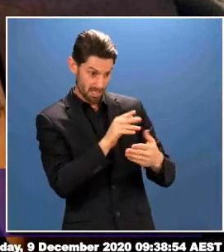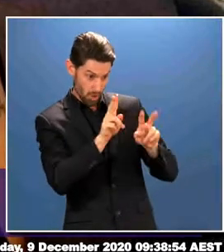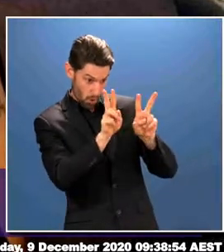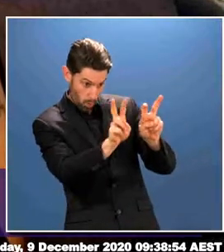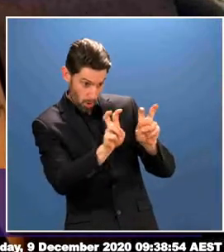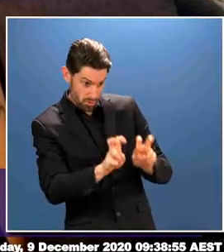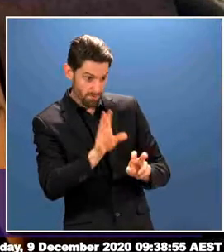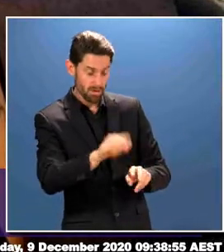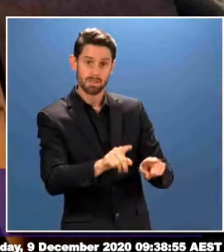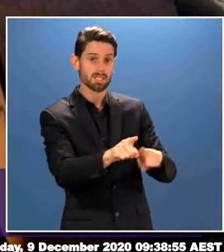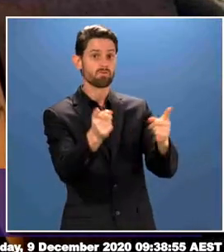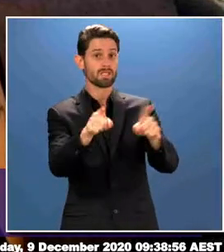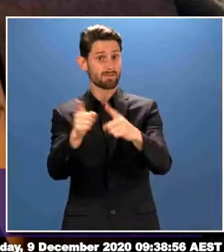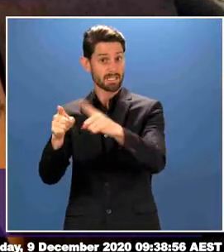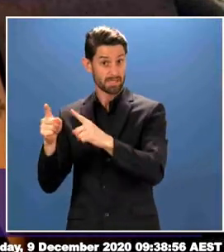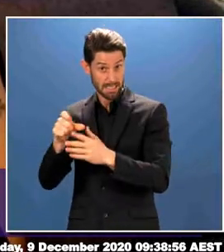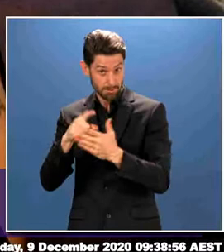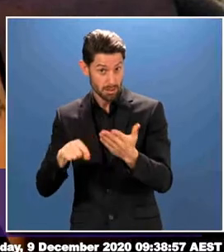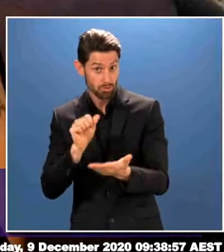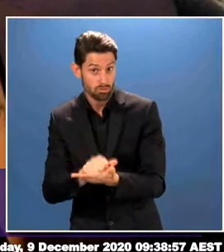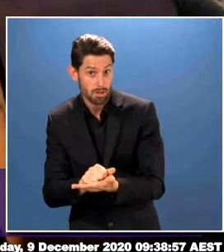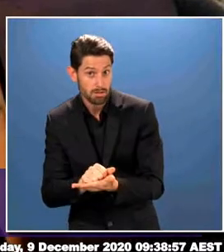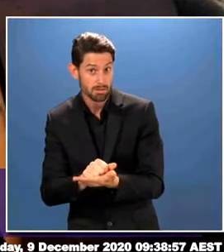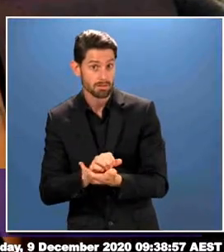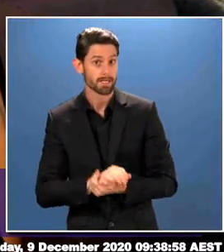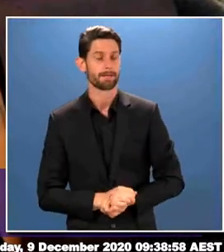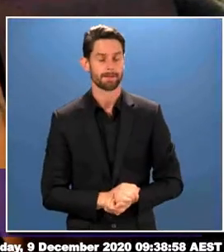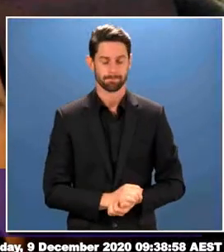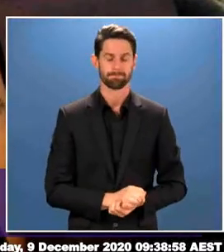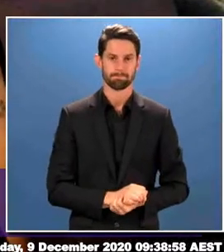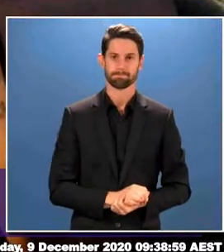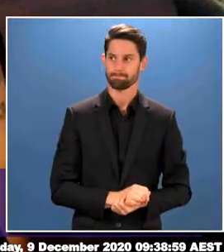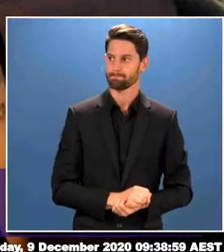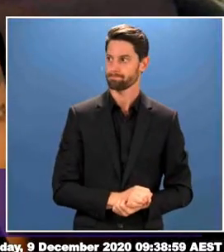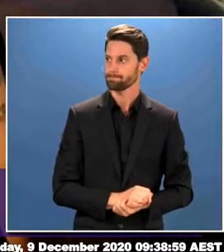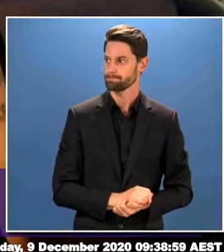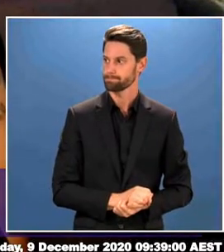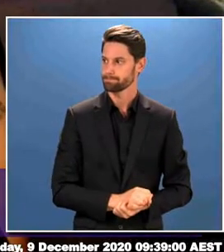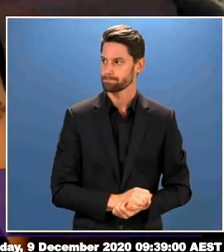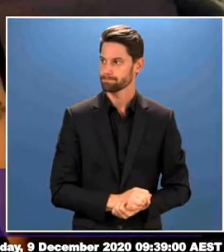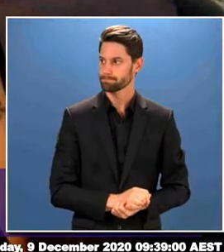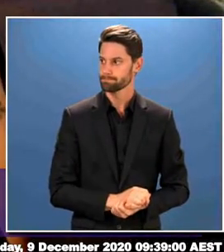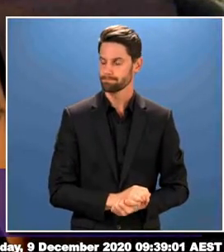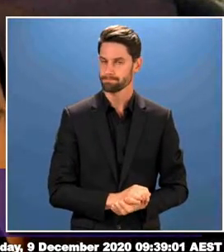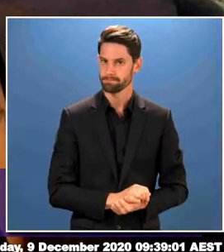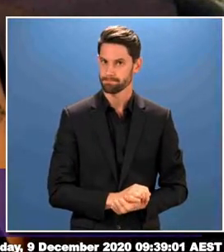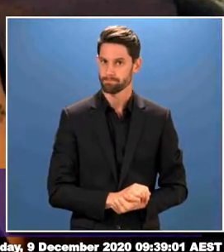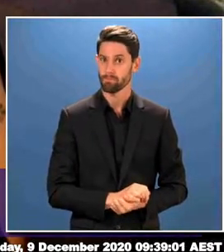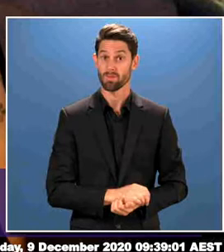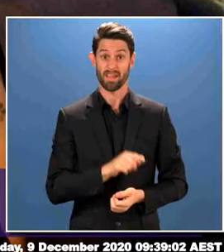cross-section of disabilities, aren't you? Absolutely, yes. And you mentioned that the Summit was delivered online.